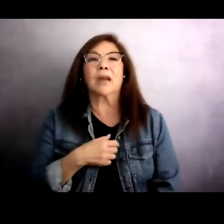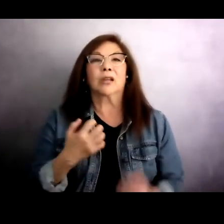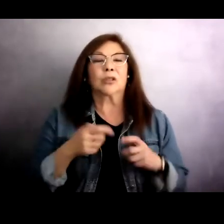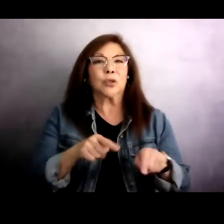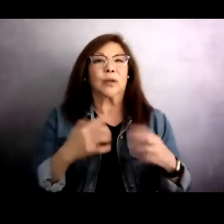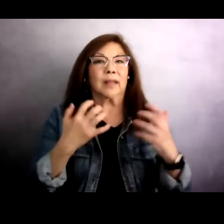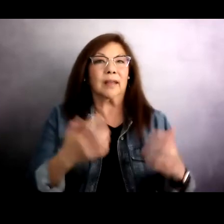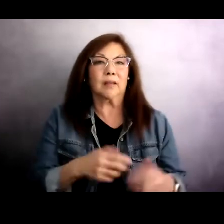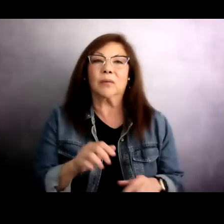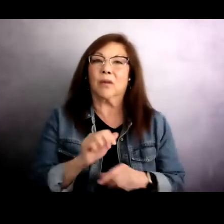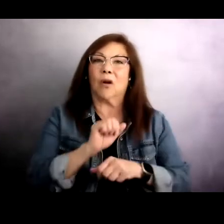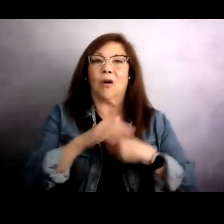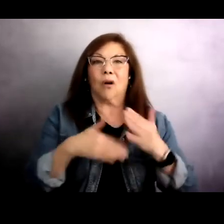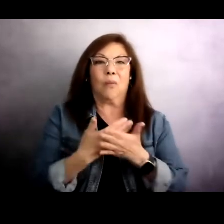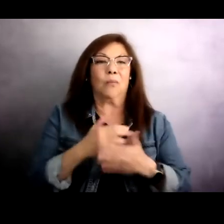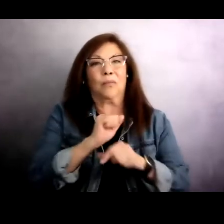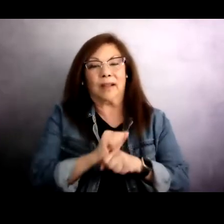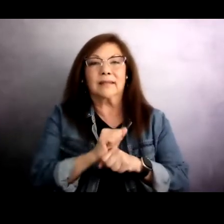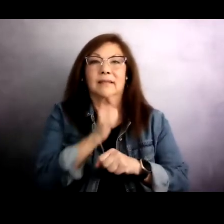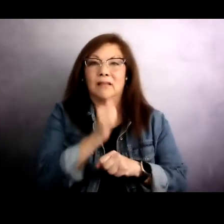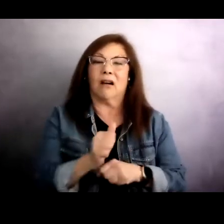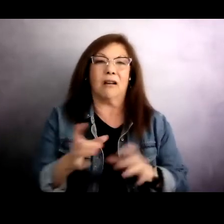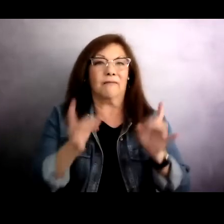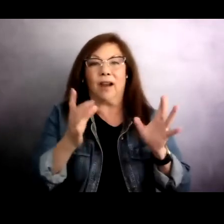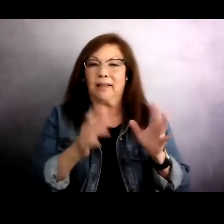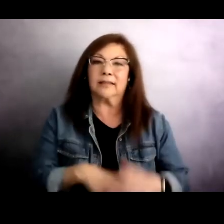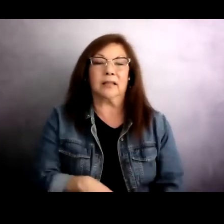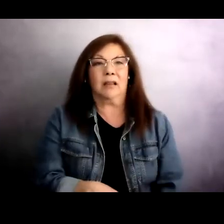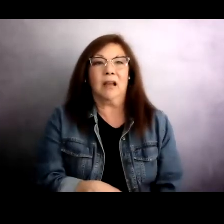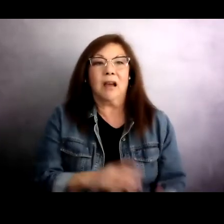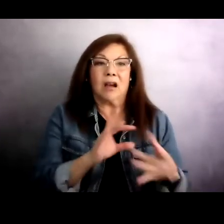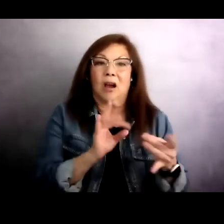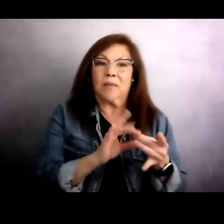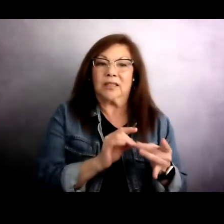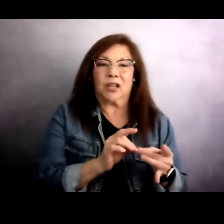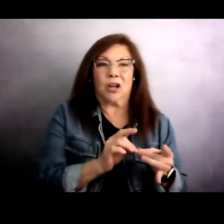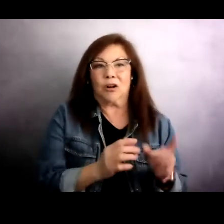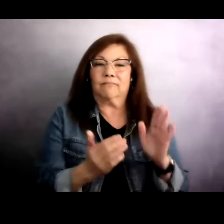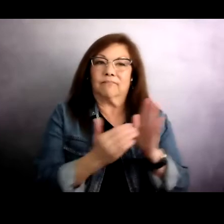has any comments that are racist, trans phobic, or ablest. These comments will be flagged,